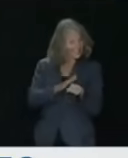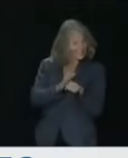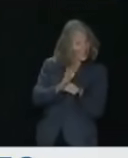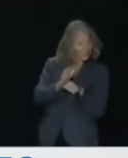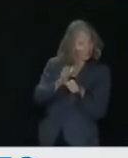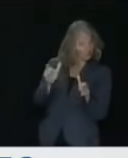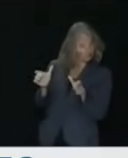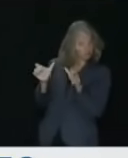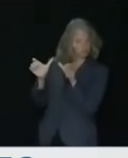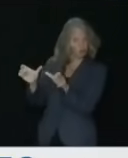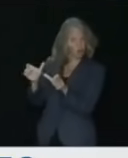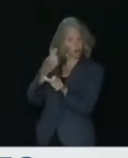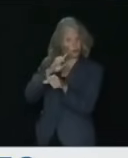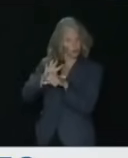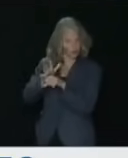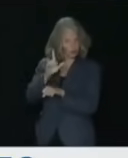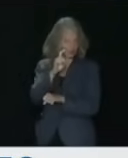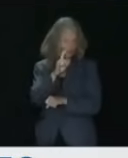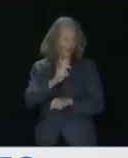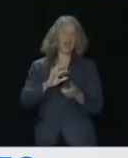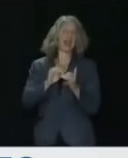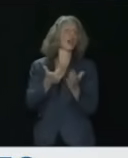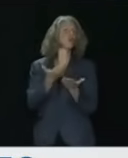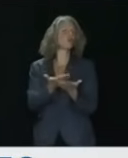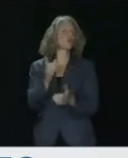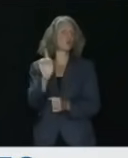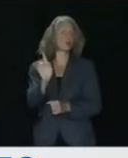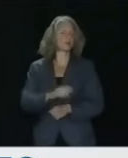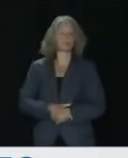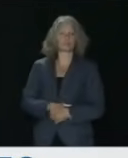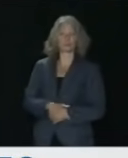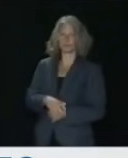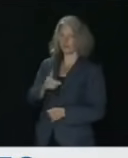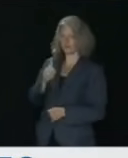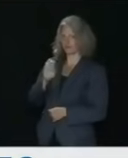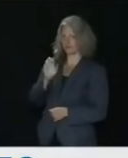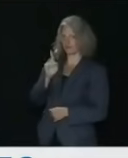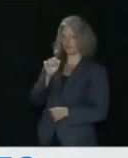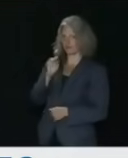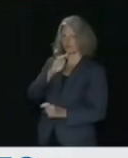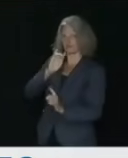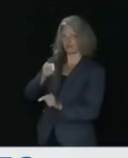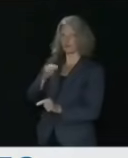PFIZER SHOTS OR HOW DO WE KNOW THIS STILL GIVES SUFFICIENT COVERAGE?